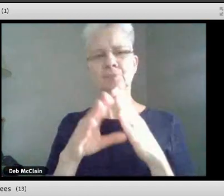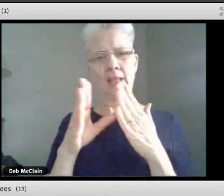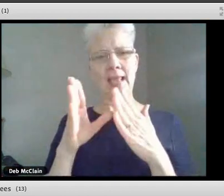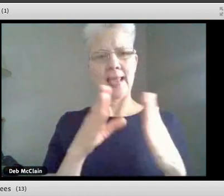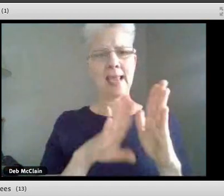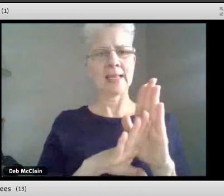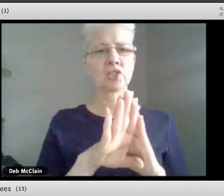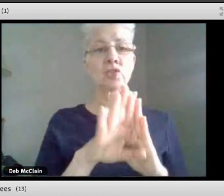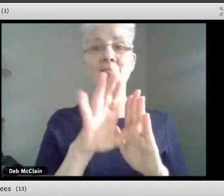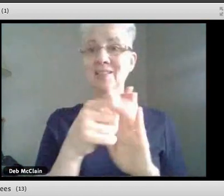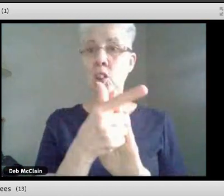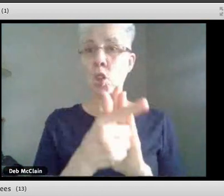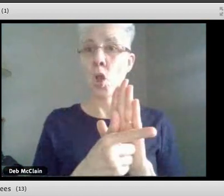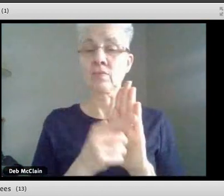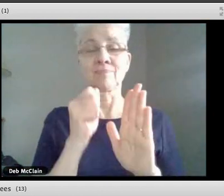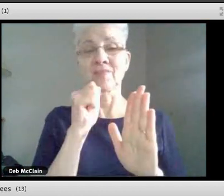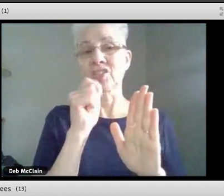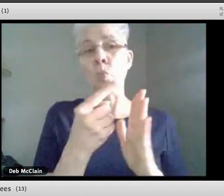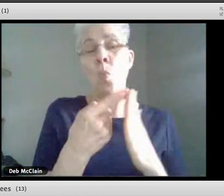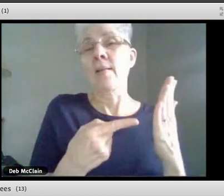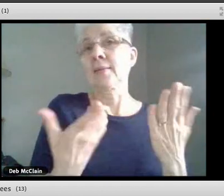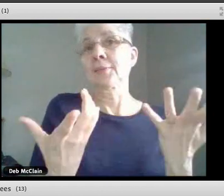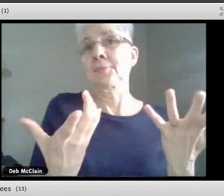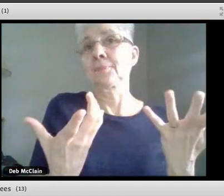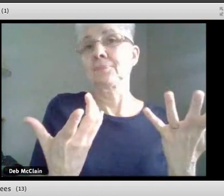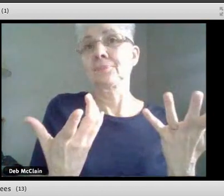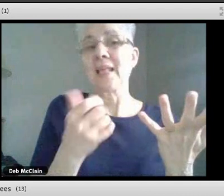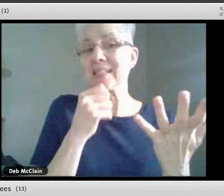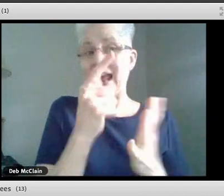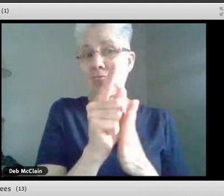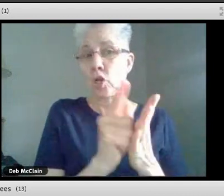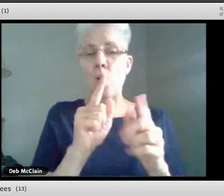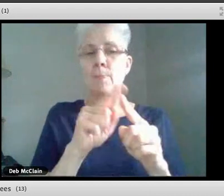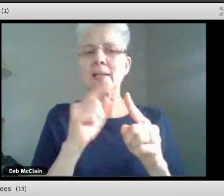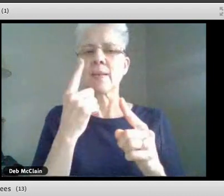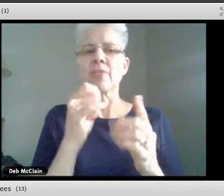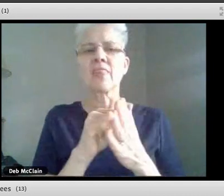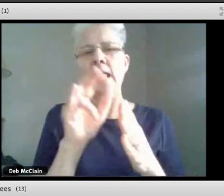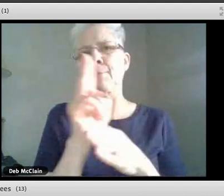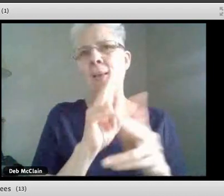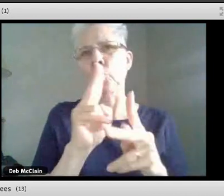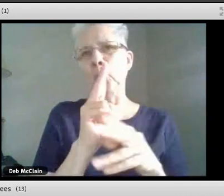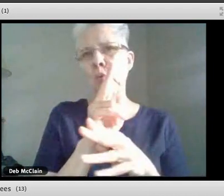This is just what, you know, to use the web, people with disabilities need to be able to have